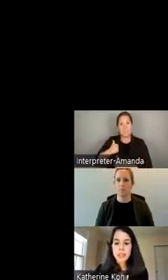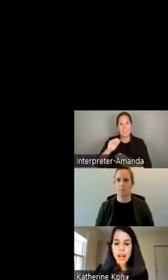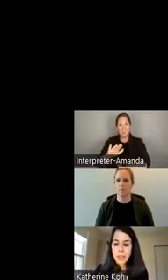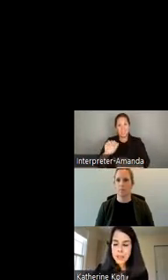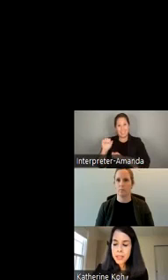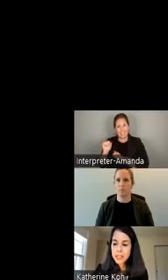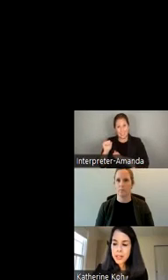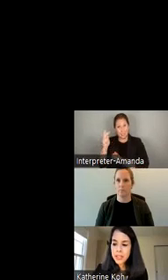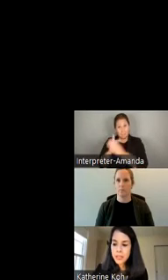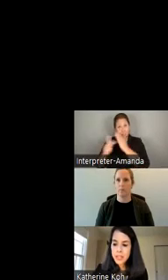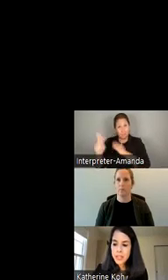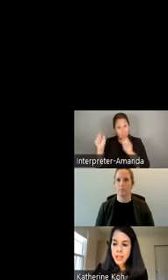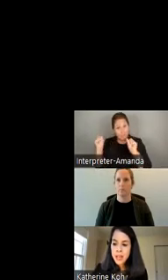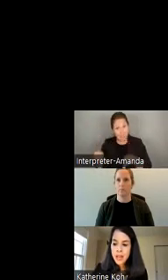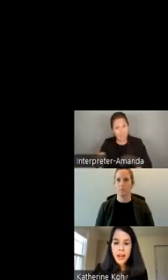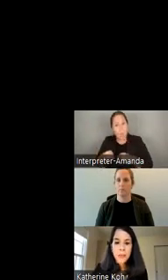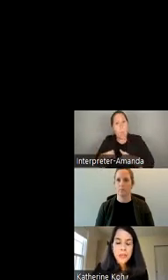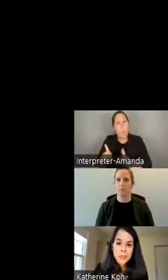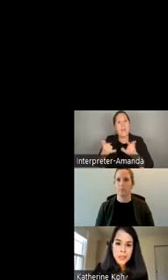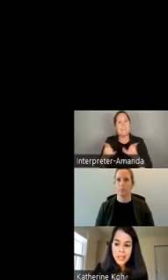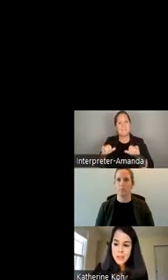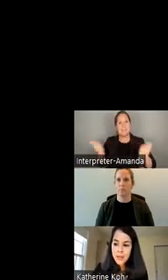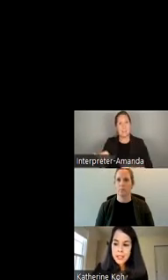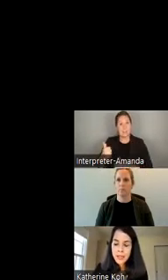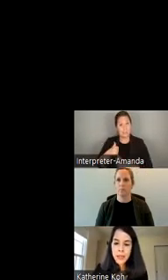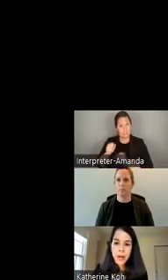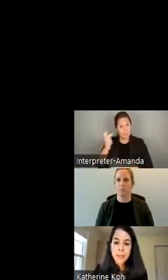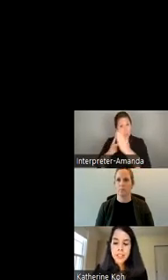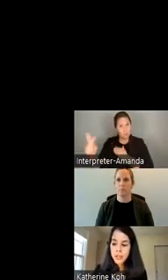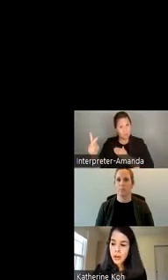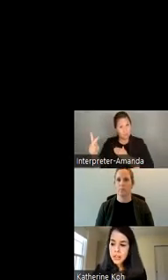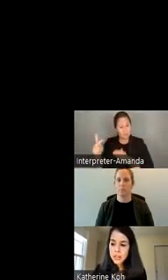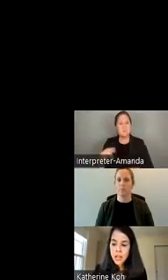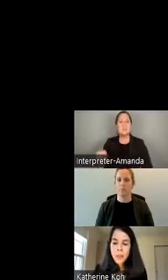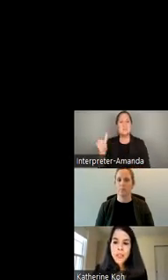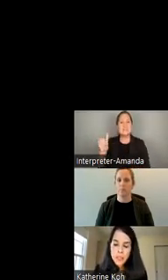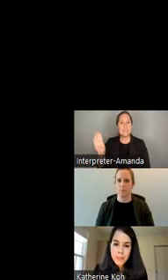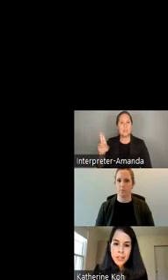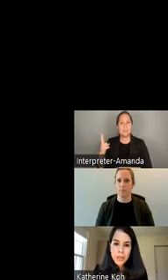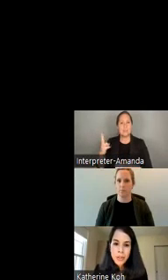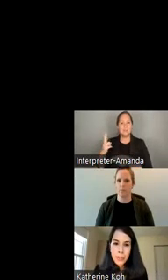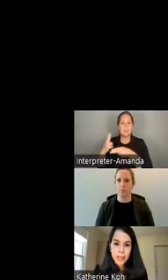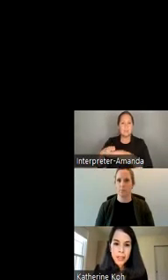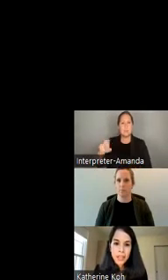their time of military service we use the database called Army Stars which is a major neurobiologic